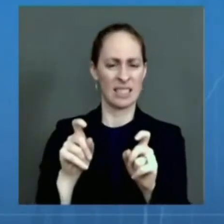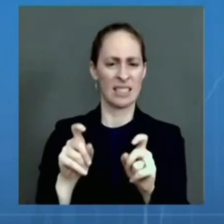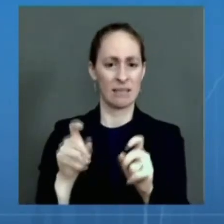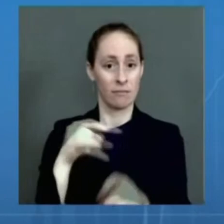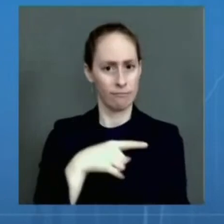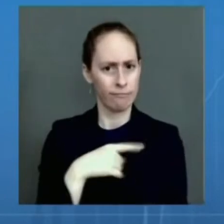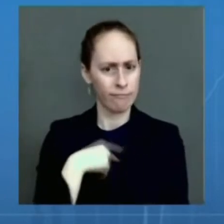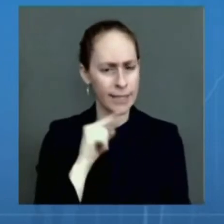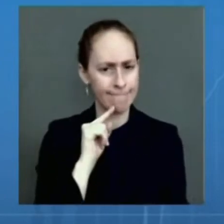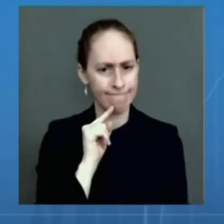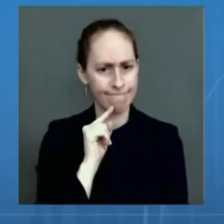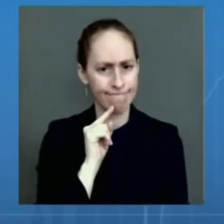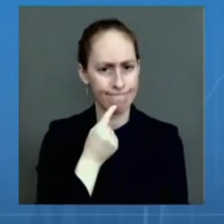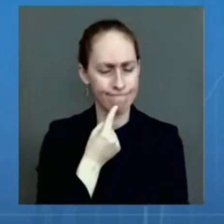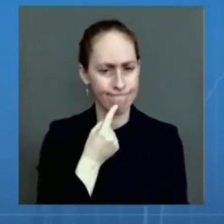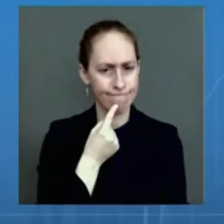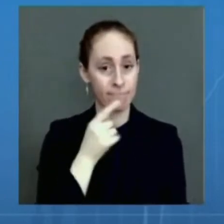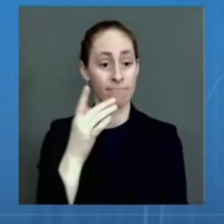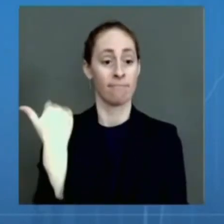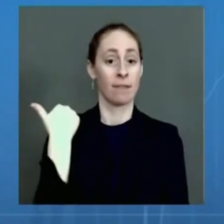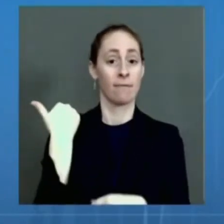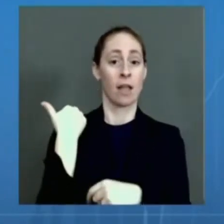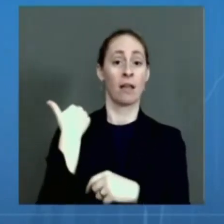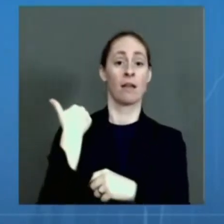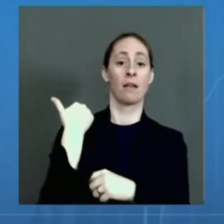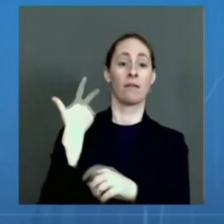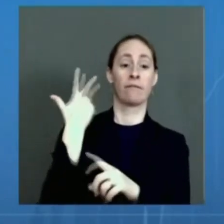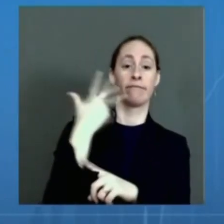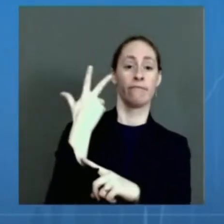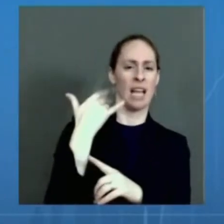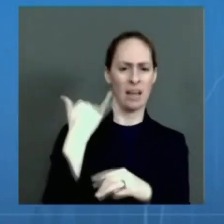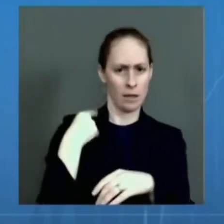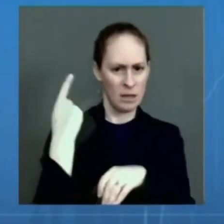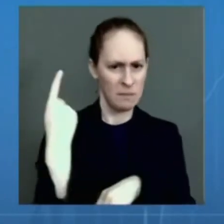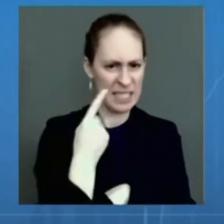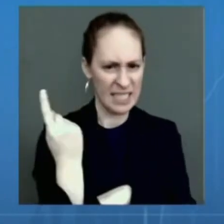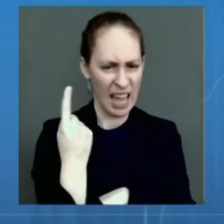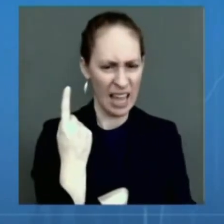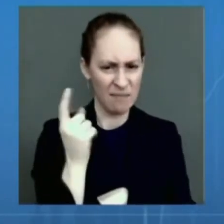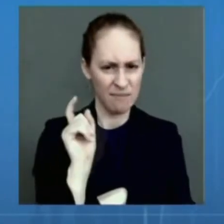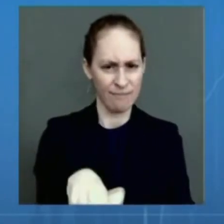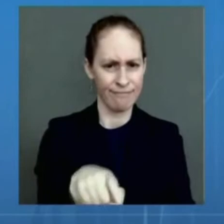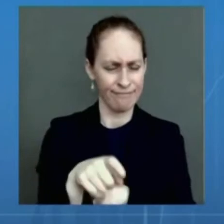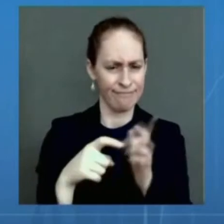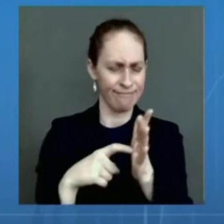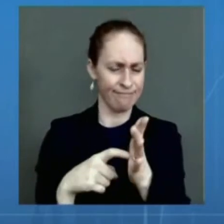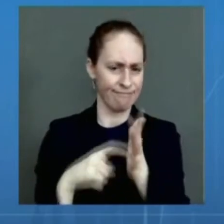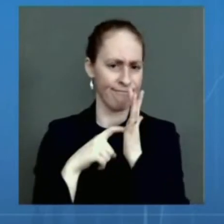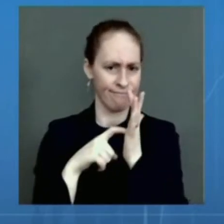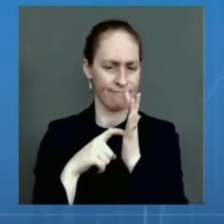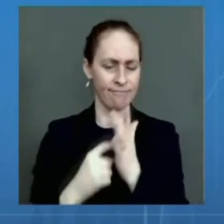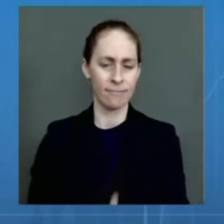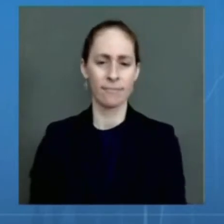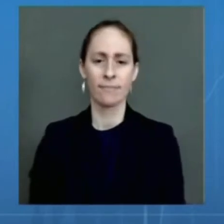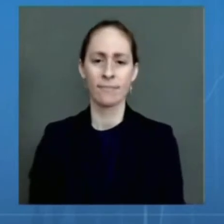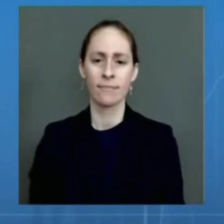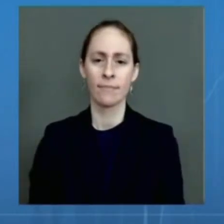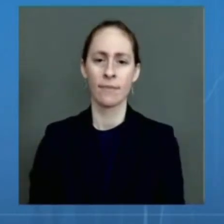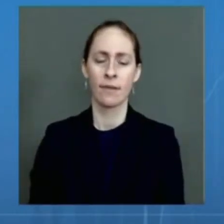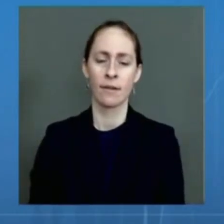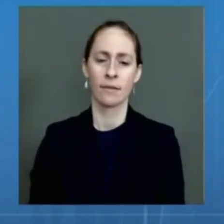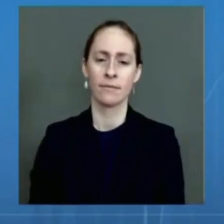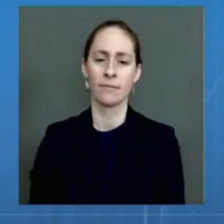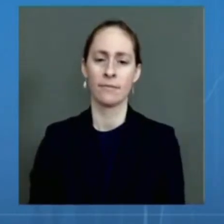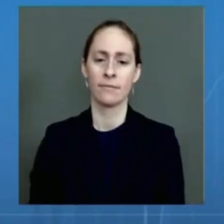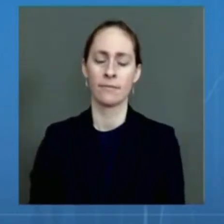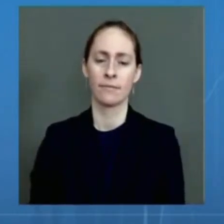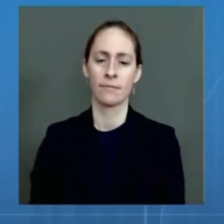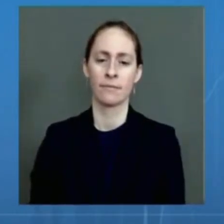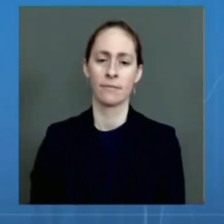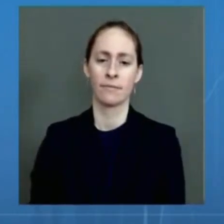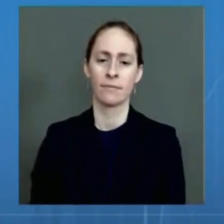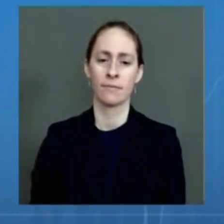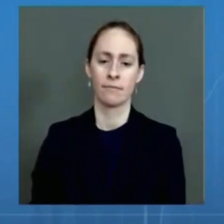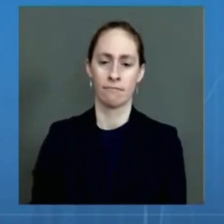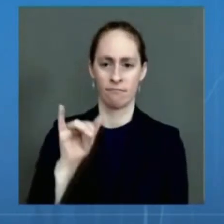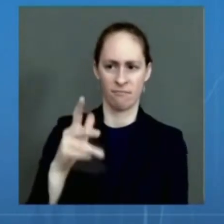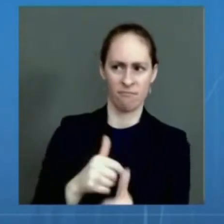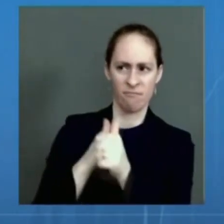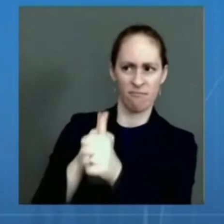VACCINATED AND SHOW PROOF